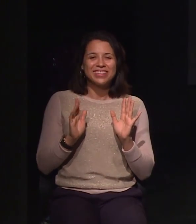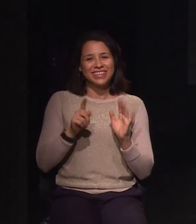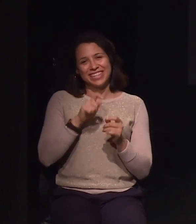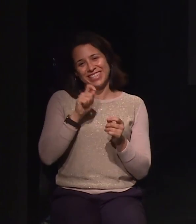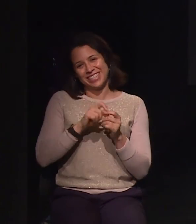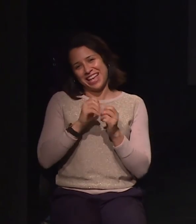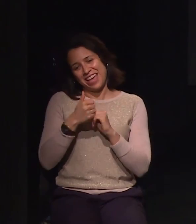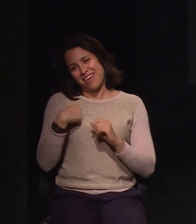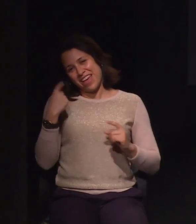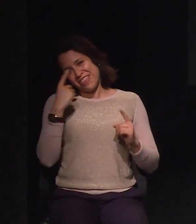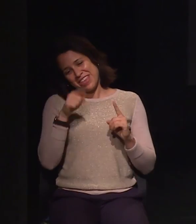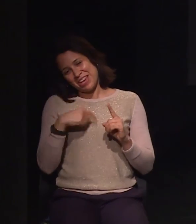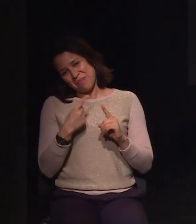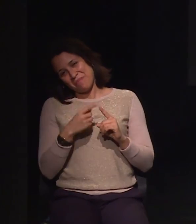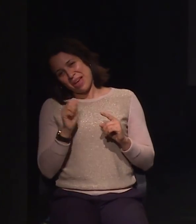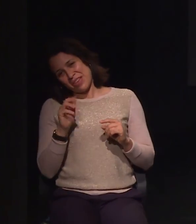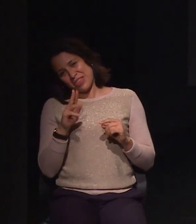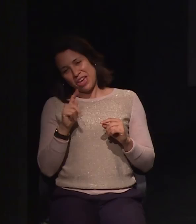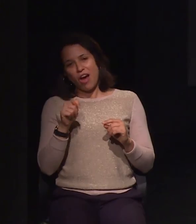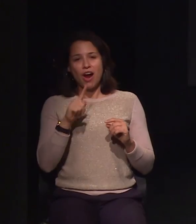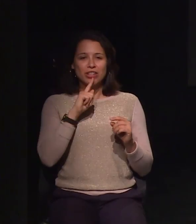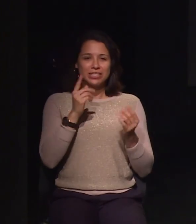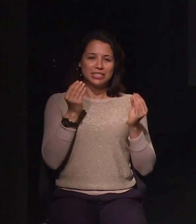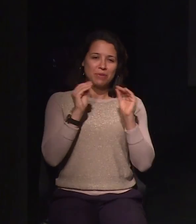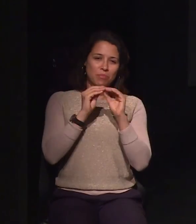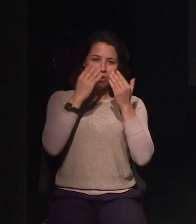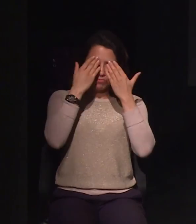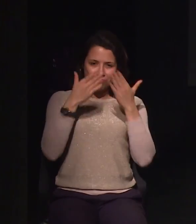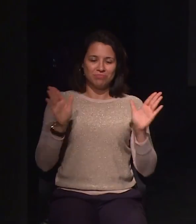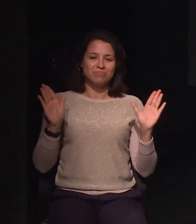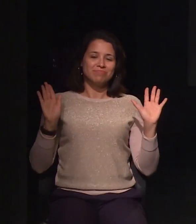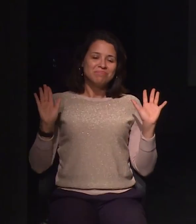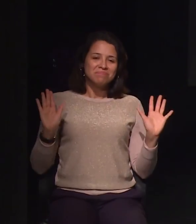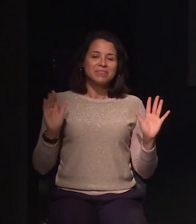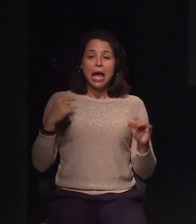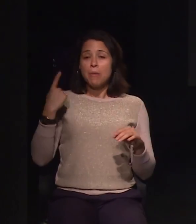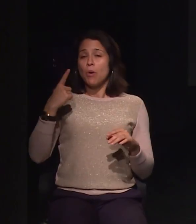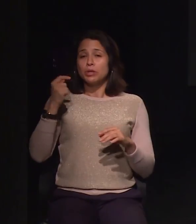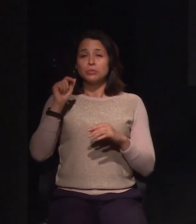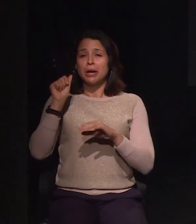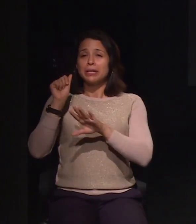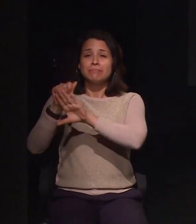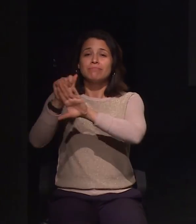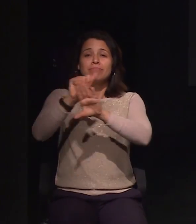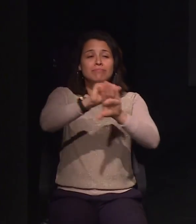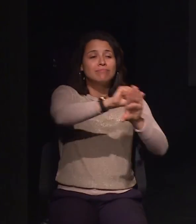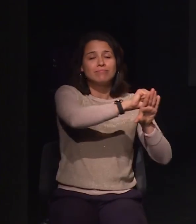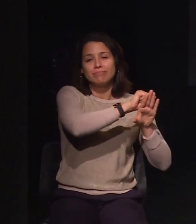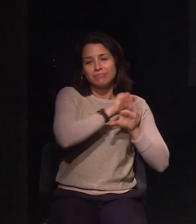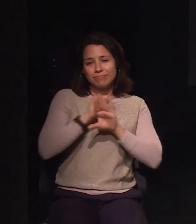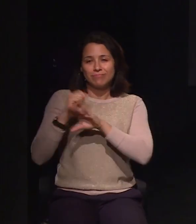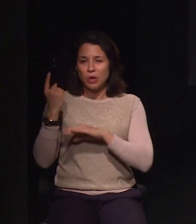I think of the arts and the larger thing. I am always trying to knock on somebody’s door.